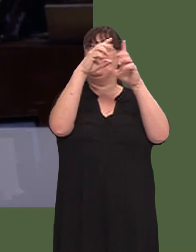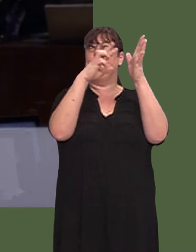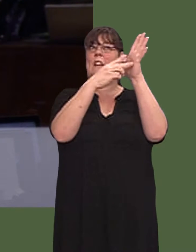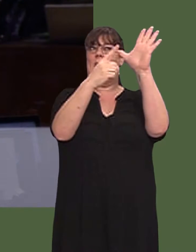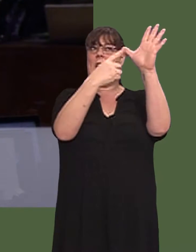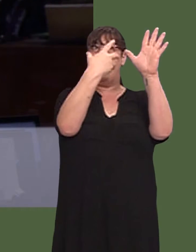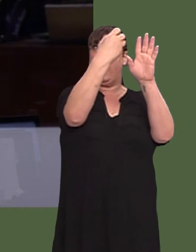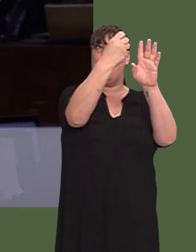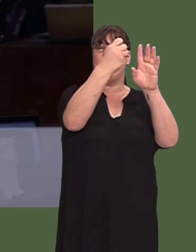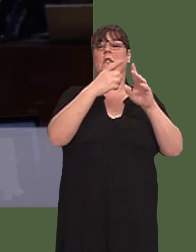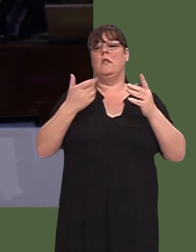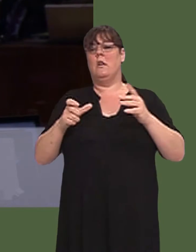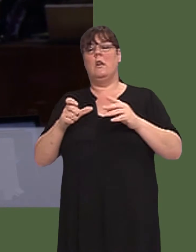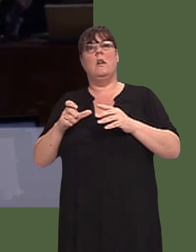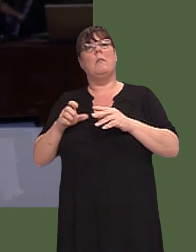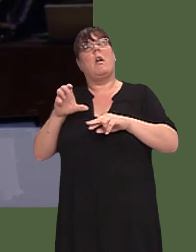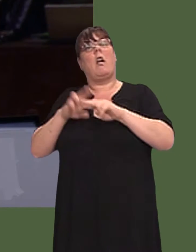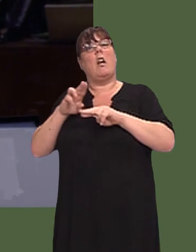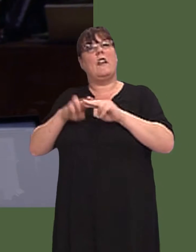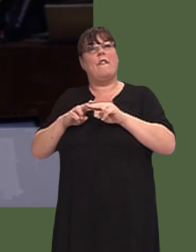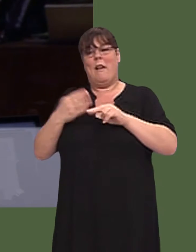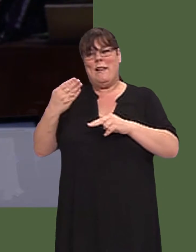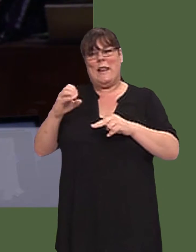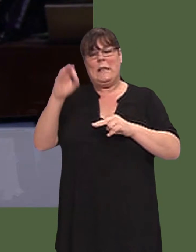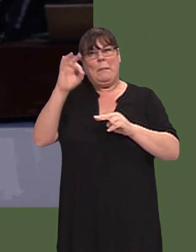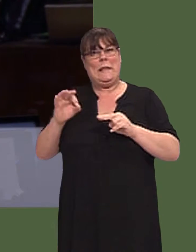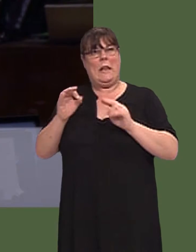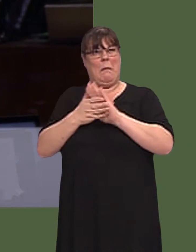the UKís gross value added, compared with 90 per cent in Cardiff.